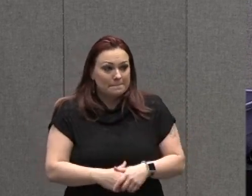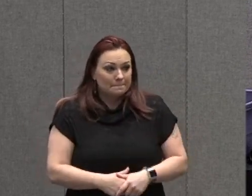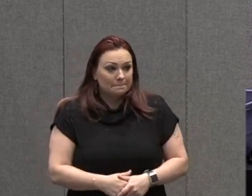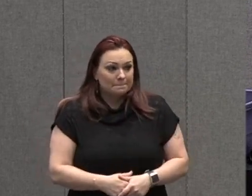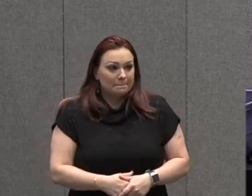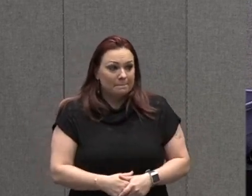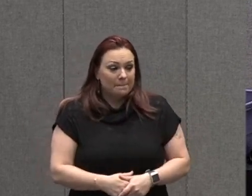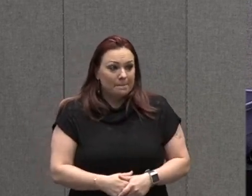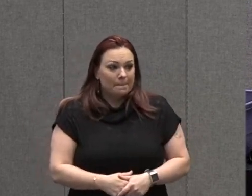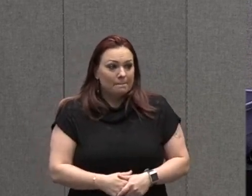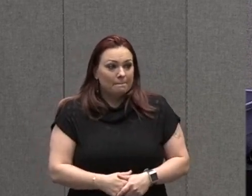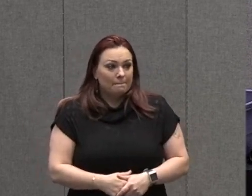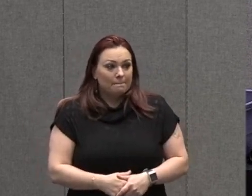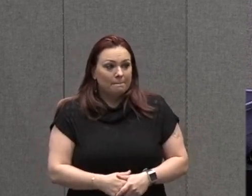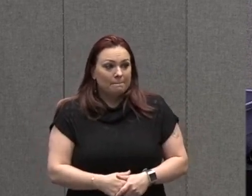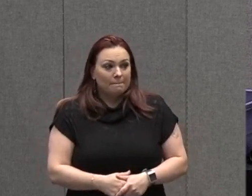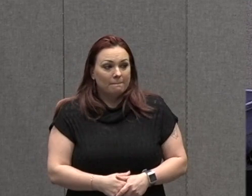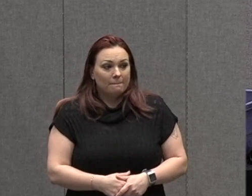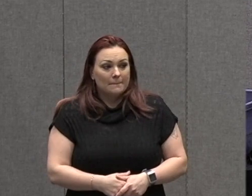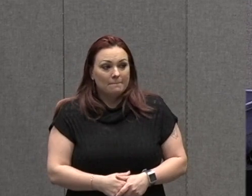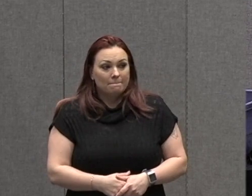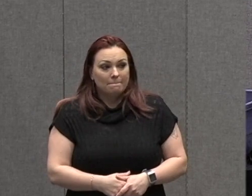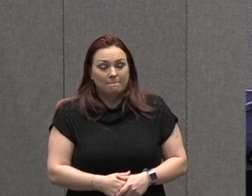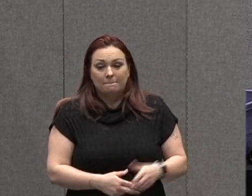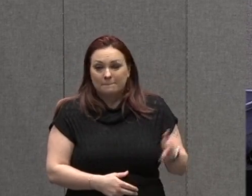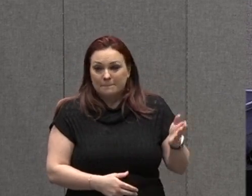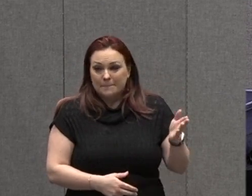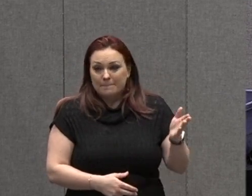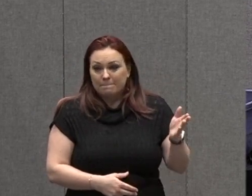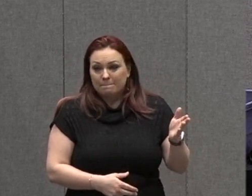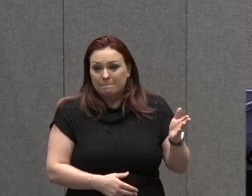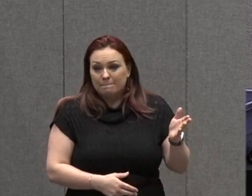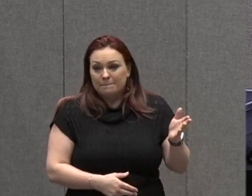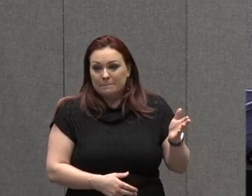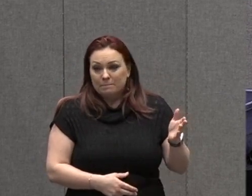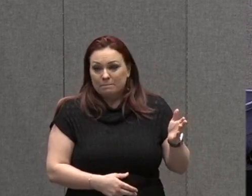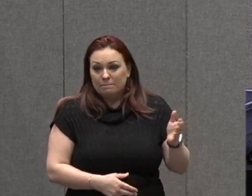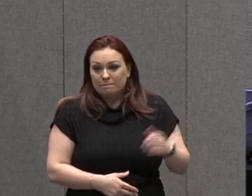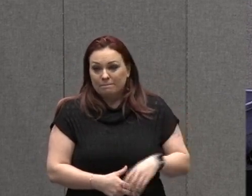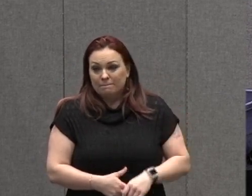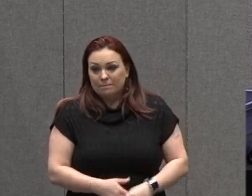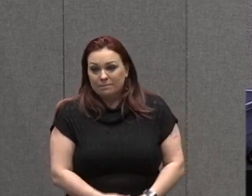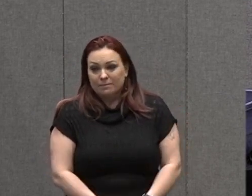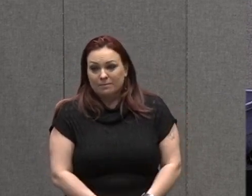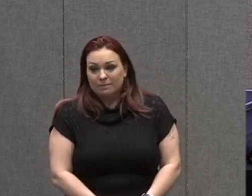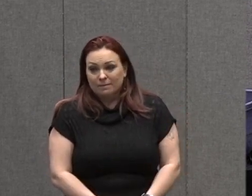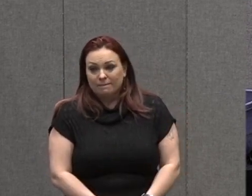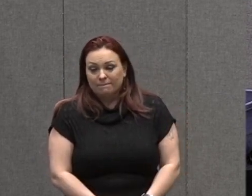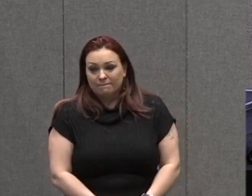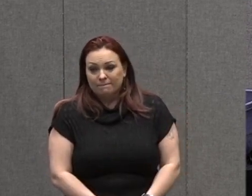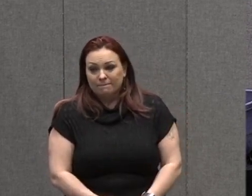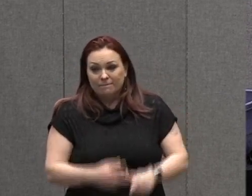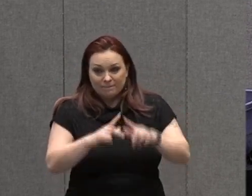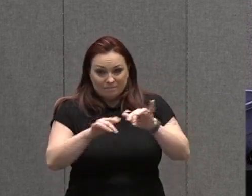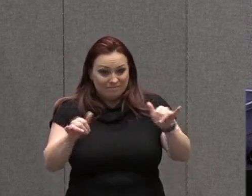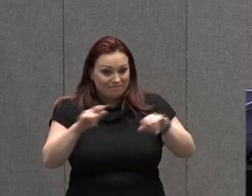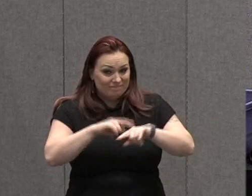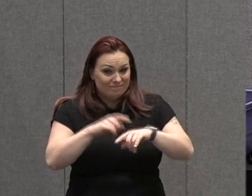And I'll do that, here I go. Tissues sanitizer bunny tape All right cool!